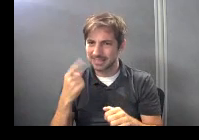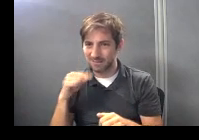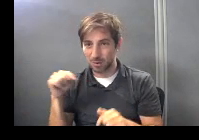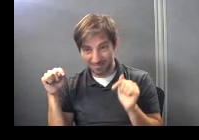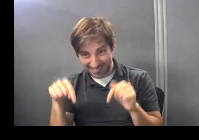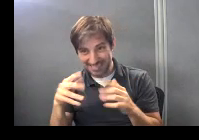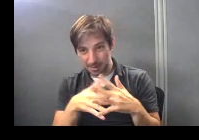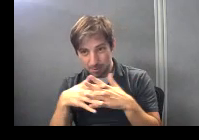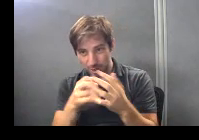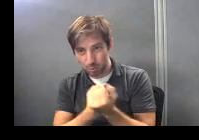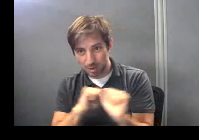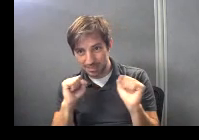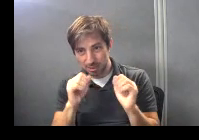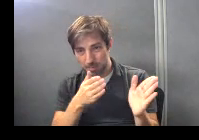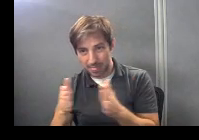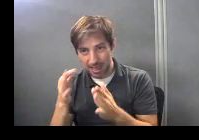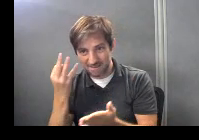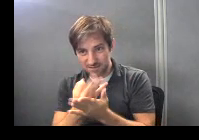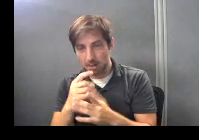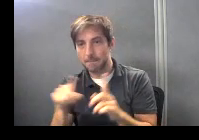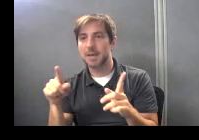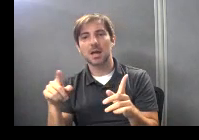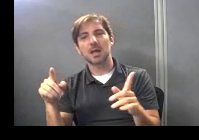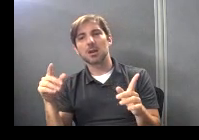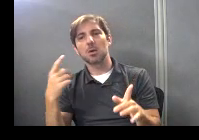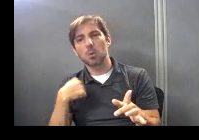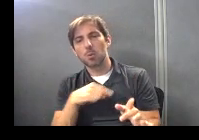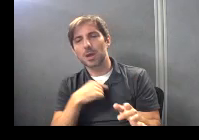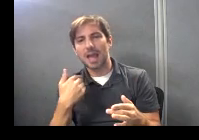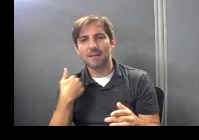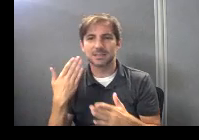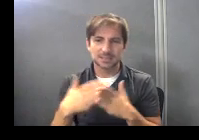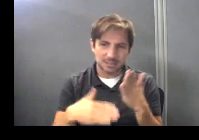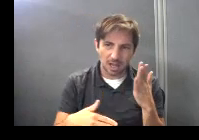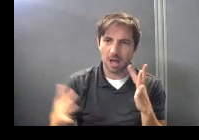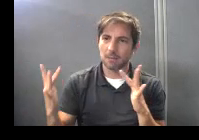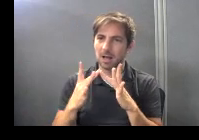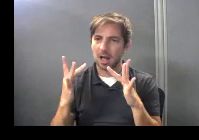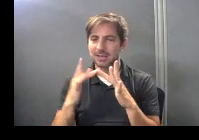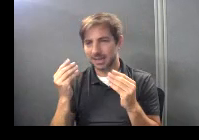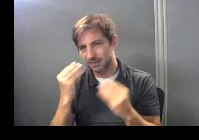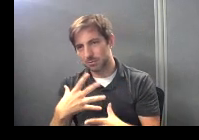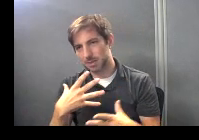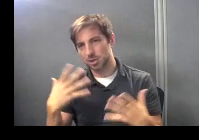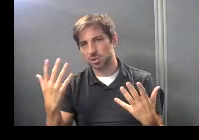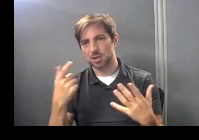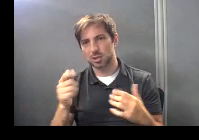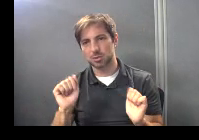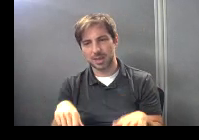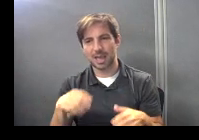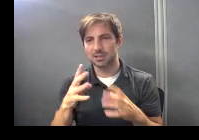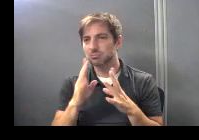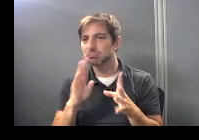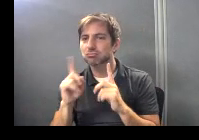WE DO HAVE SOME CONTACT INFORMATION, AND YOU WILL BE ABLE TO TALK WITH A LIVE PERSON.